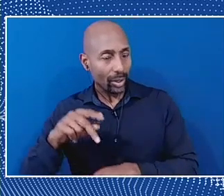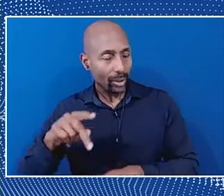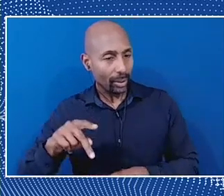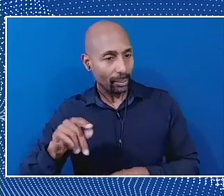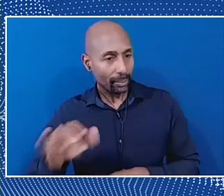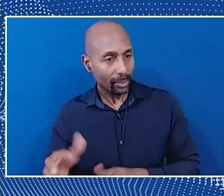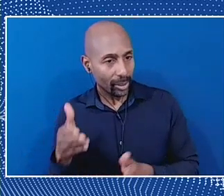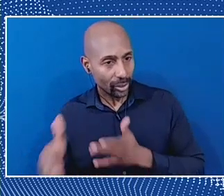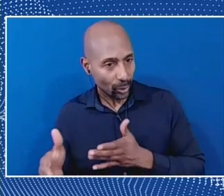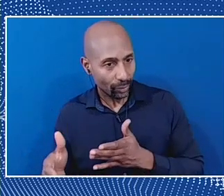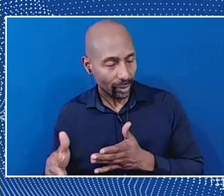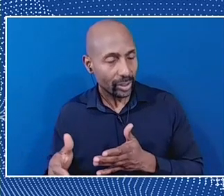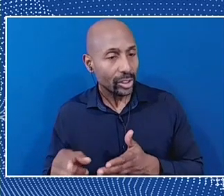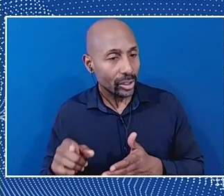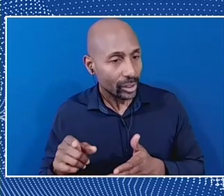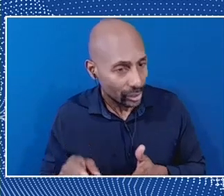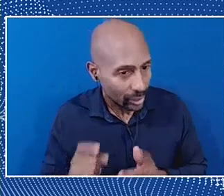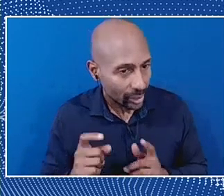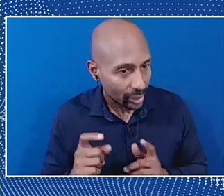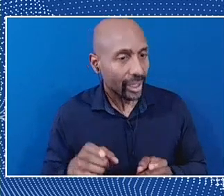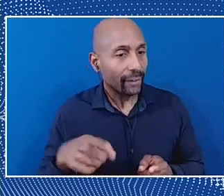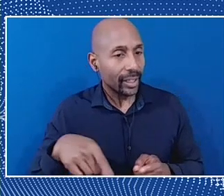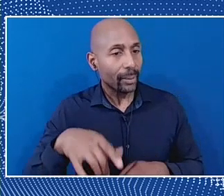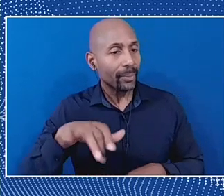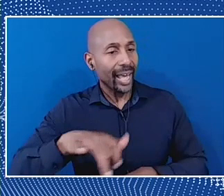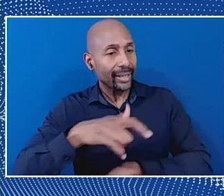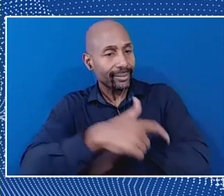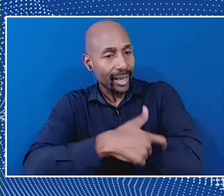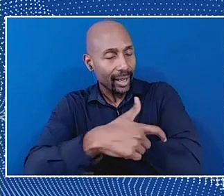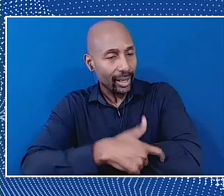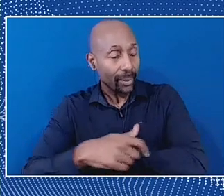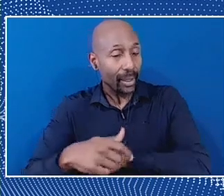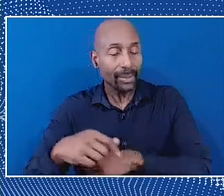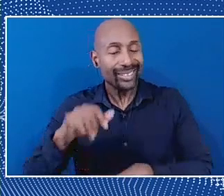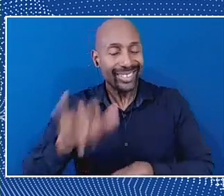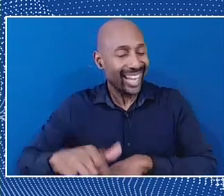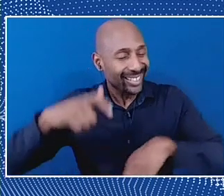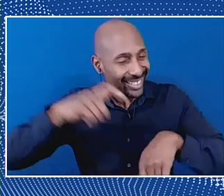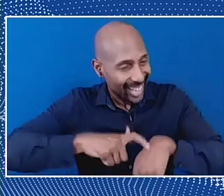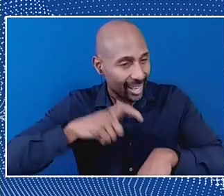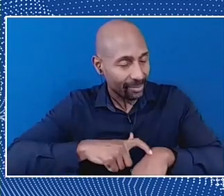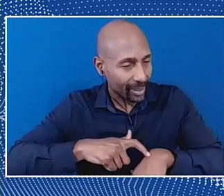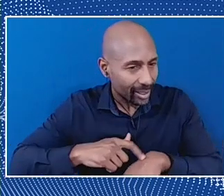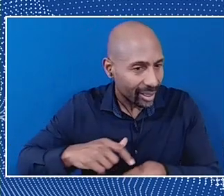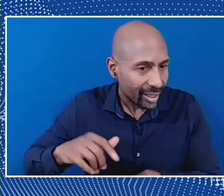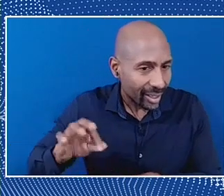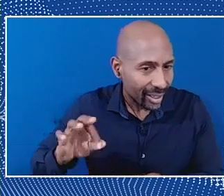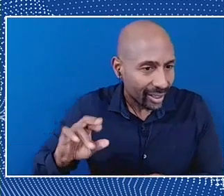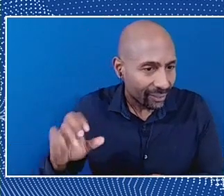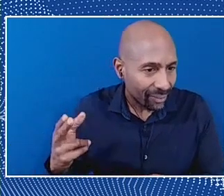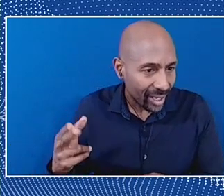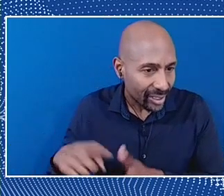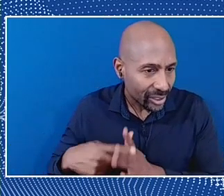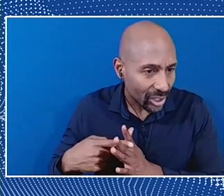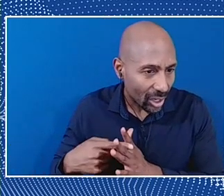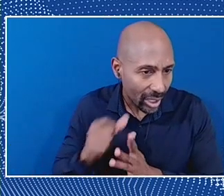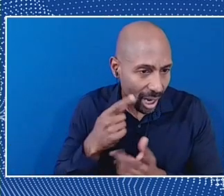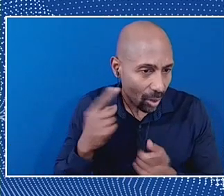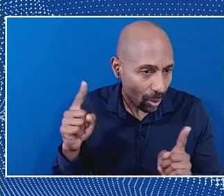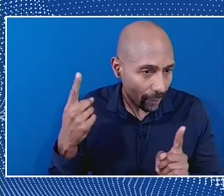because it's not counting the time that has passed or that we paid. Before implementing new solutions, please